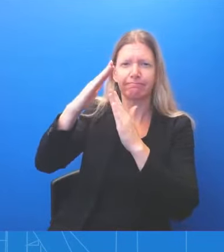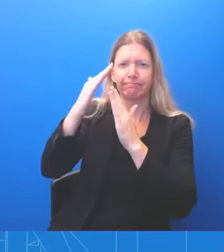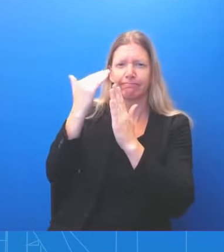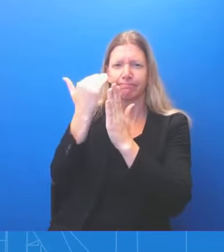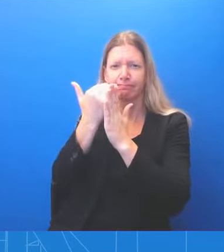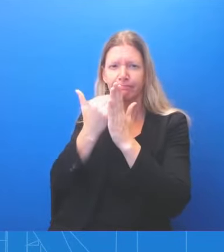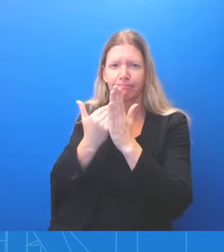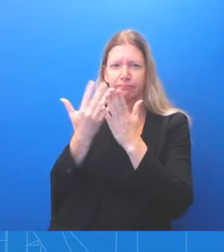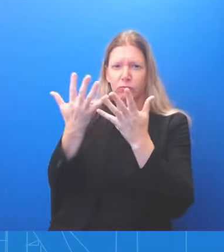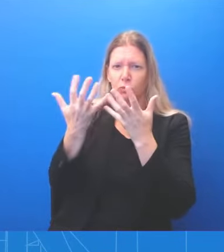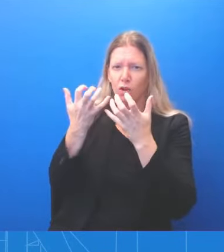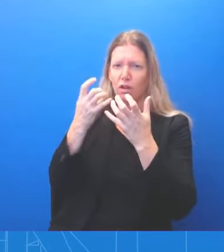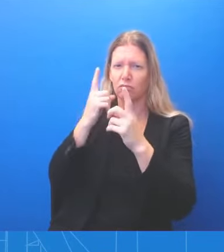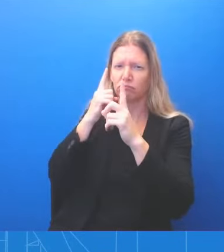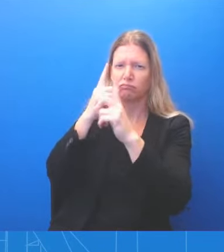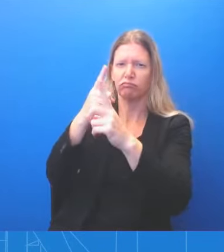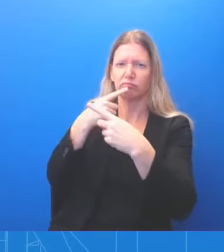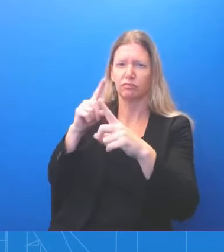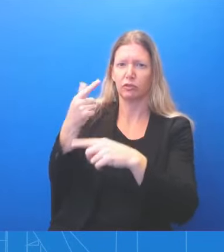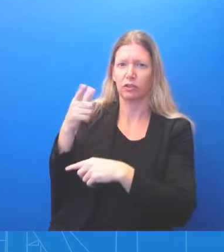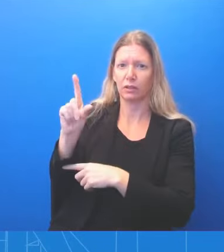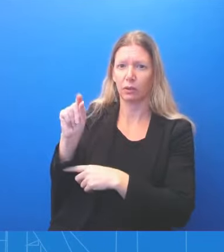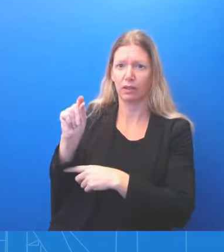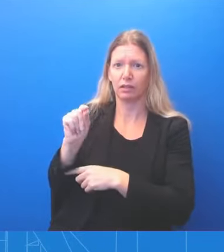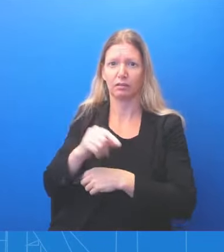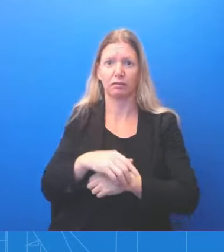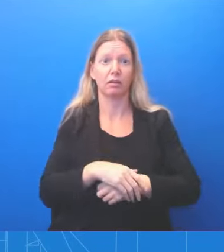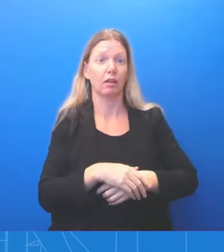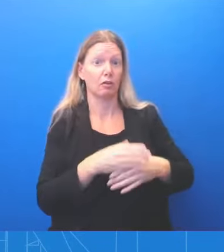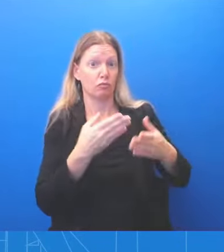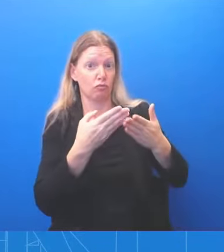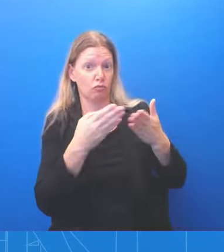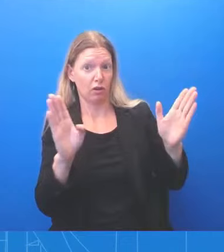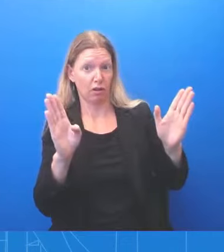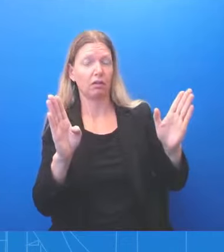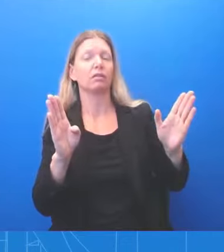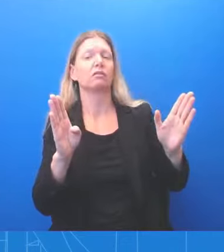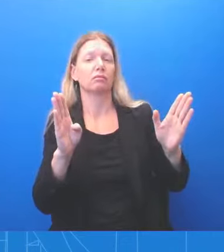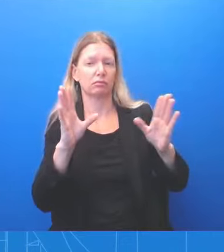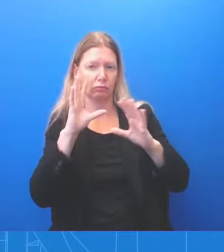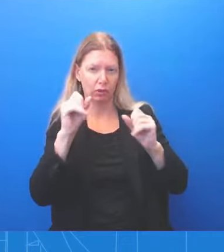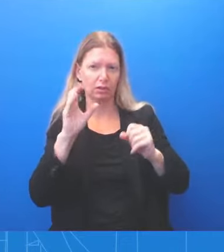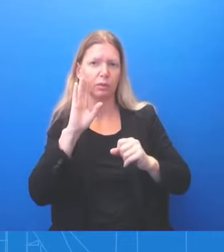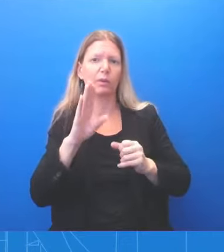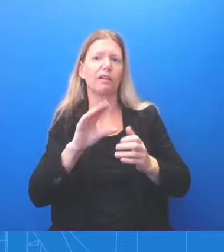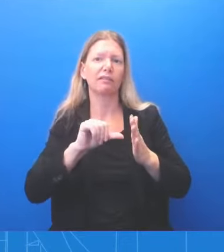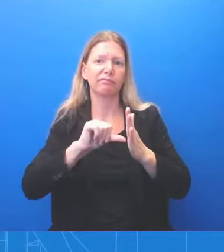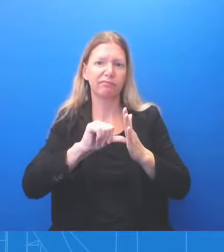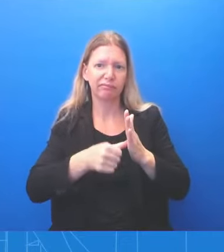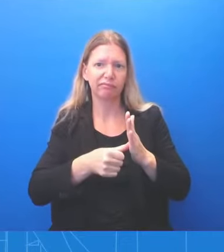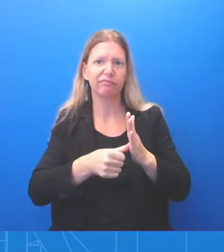So, he's going to reaffirm -- the President will reaffirm the U.S. commitment to the G- -- at -- to the G20 as the premier forum